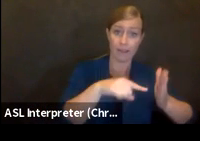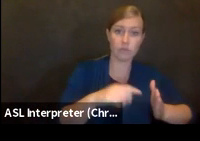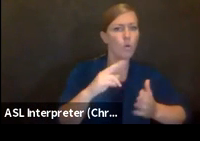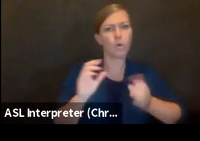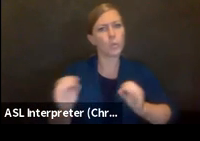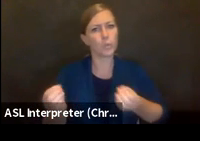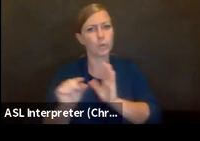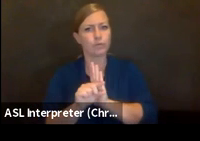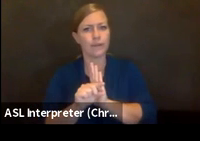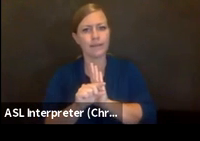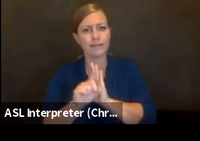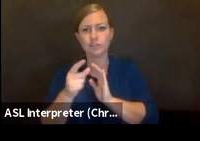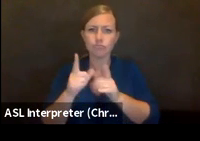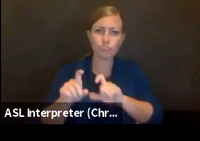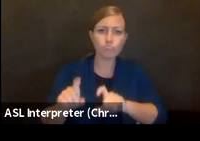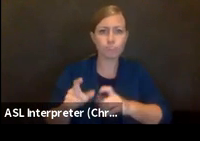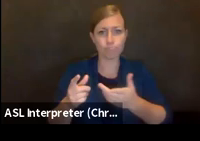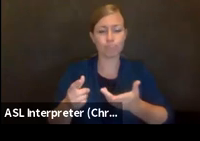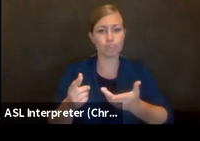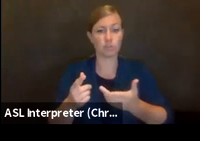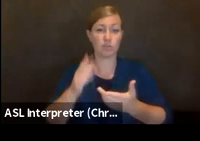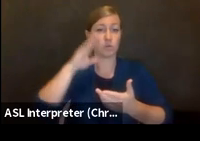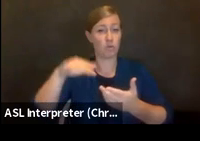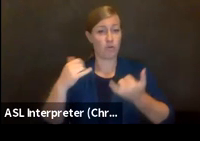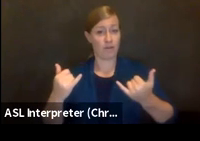ESD 189 - Amy Colburn: You know, especially now that we're not in person with kids. Most of us are starting remotely.